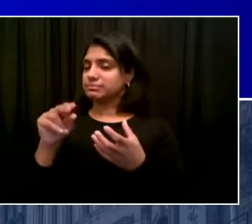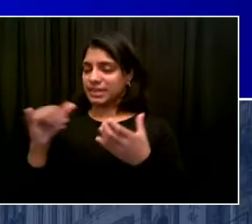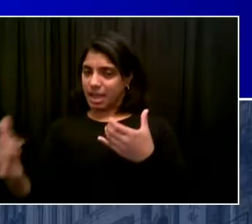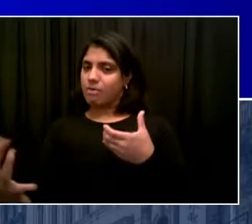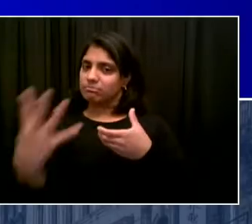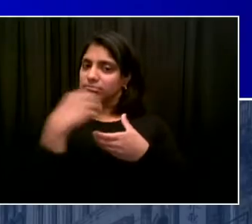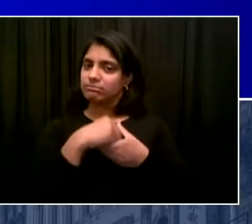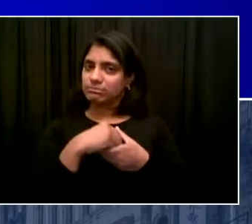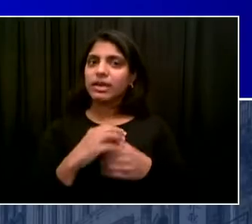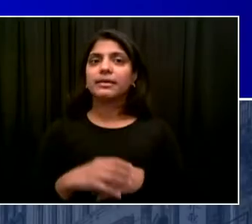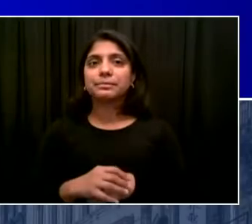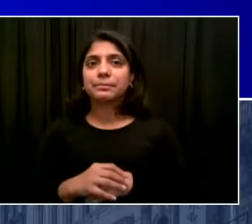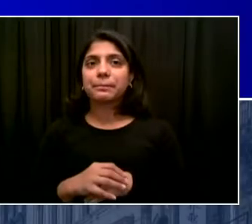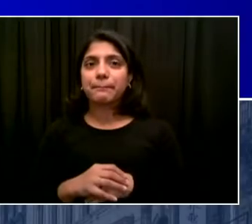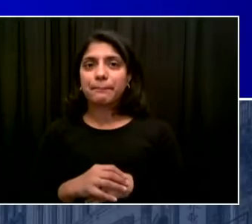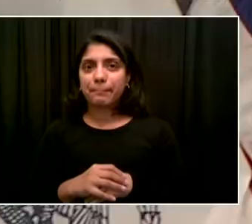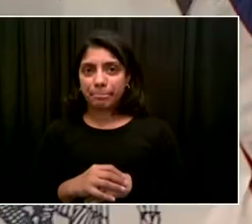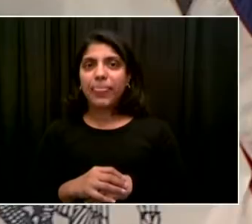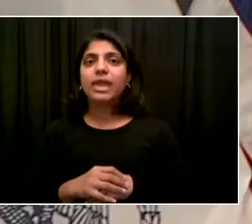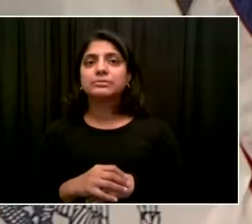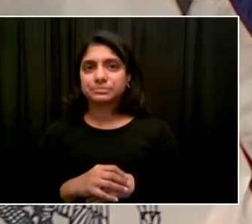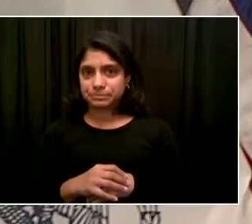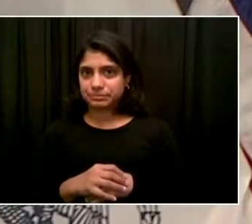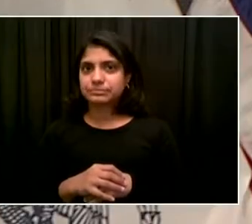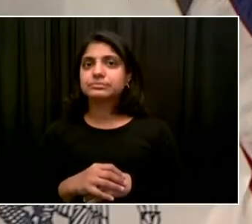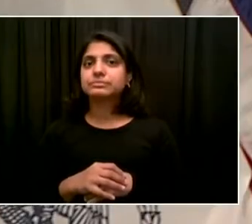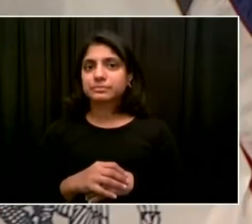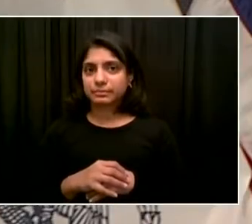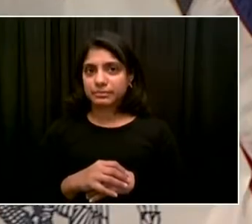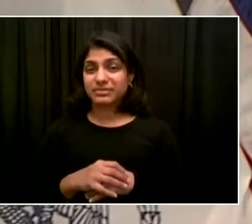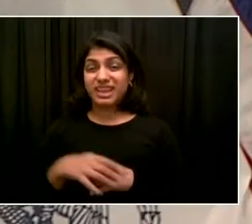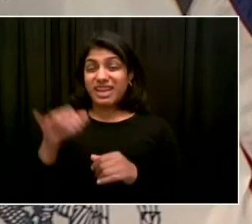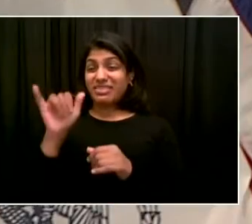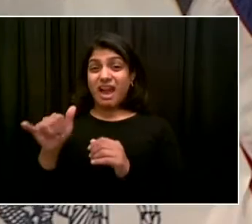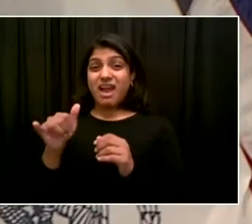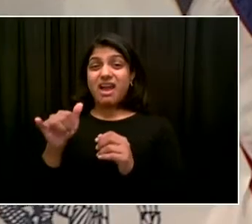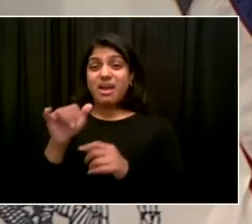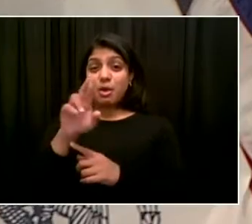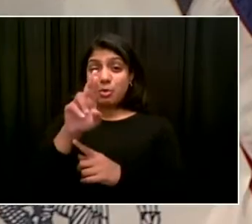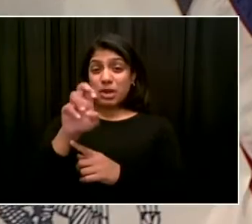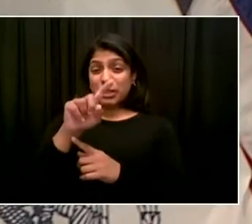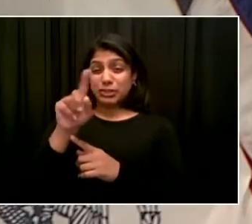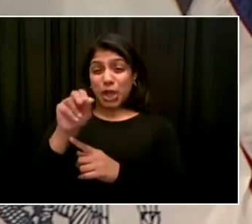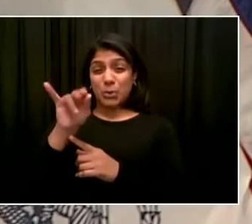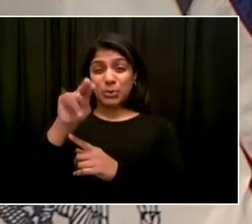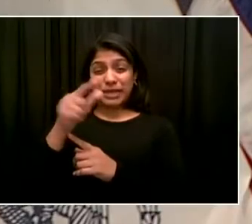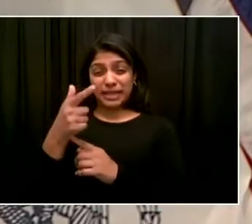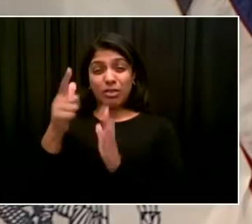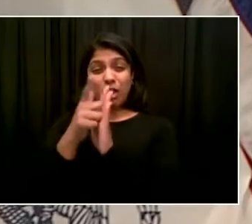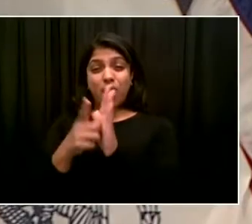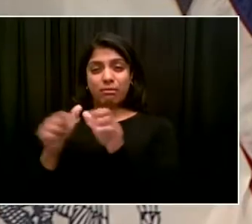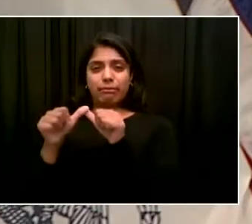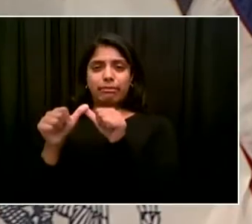REZONING FOR 50 YEARS, IT'S TIME TO BRING THE COMMUNITY INTO 21st CENTURY AND BRING THE